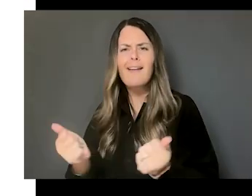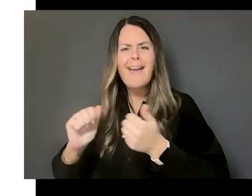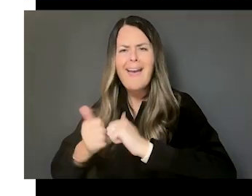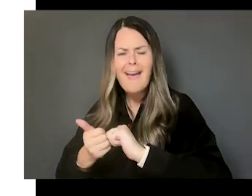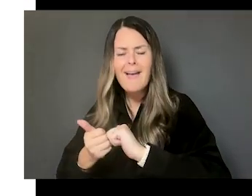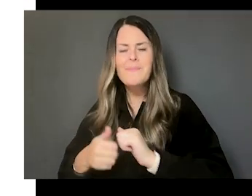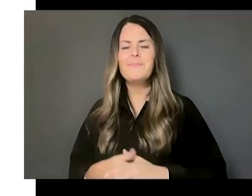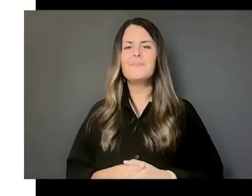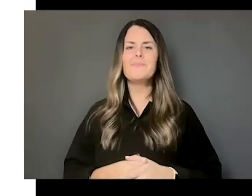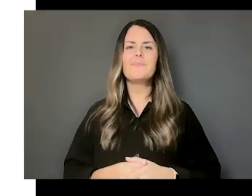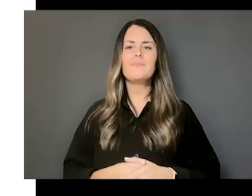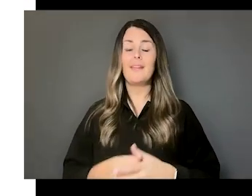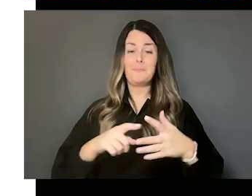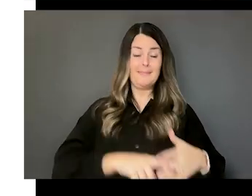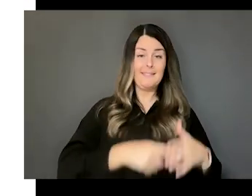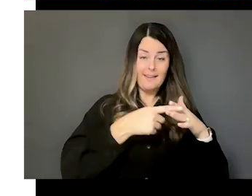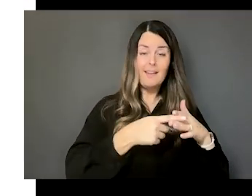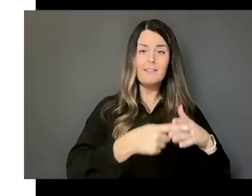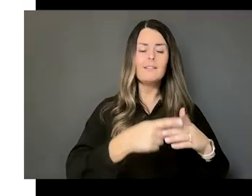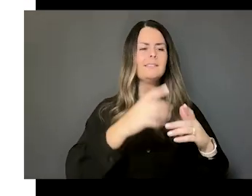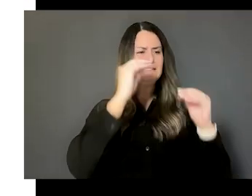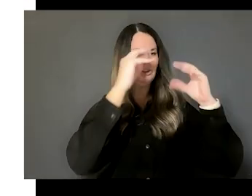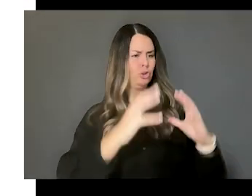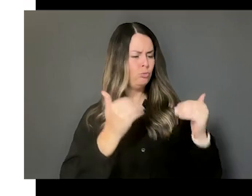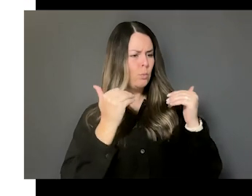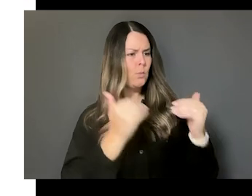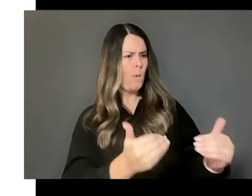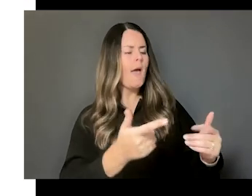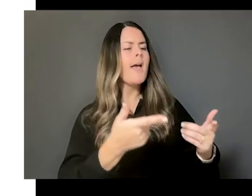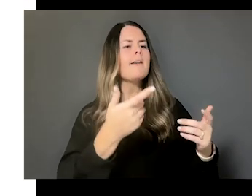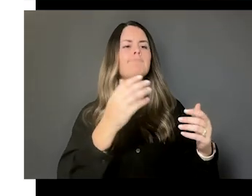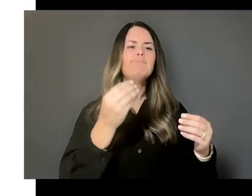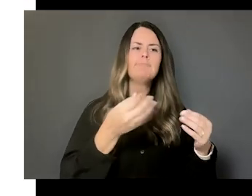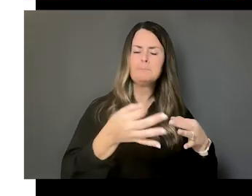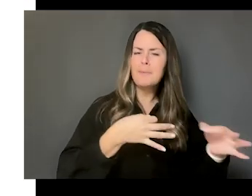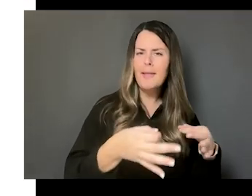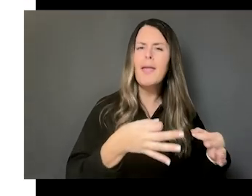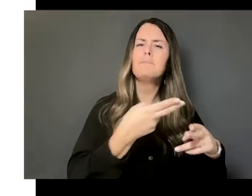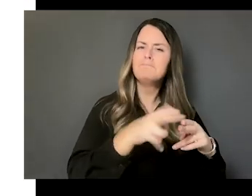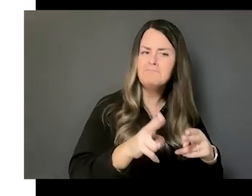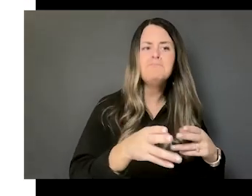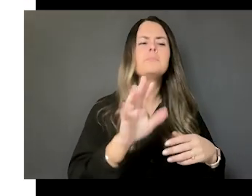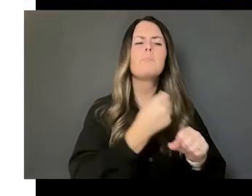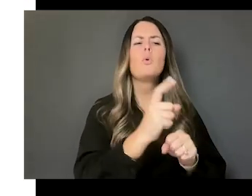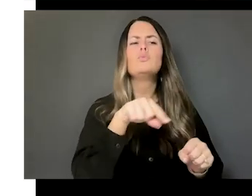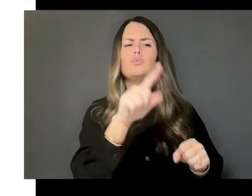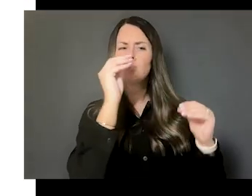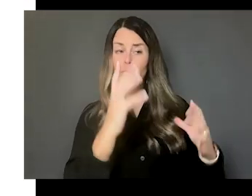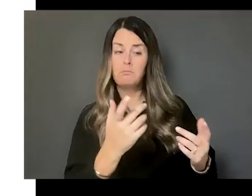At the beginning of the cycle, the role of the teacher is to launch the activity and make sure that students understand what the question is